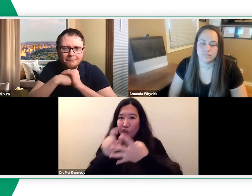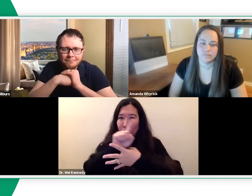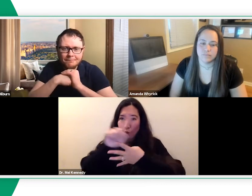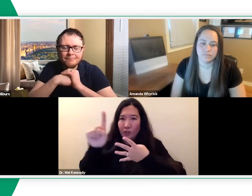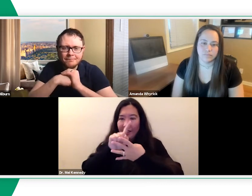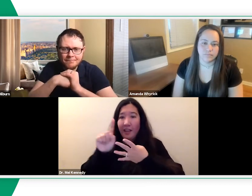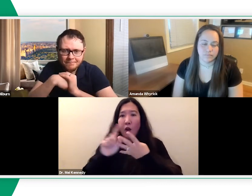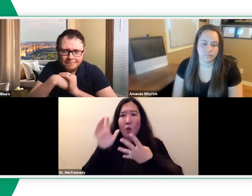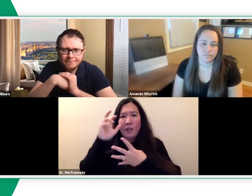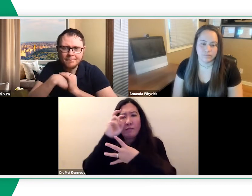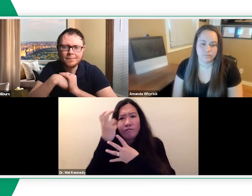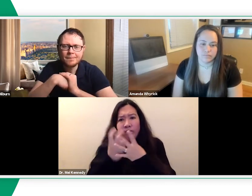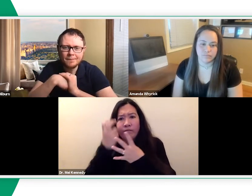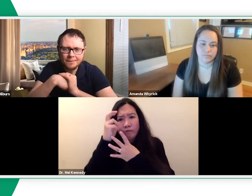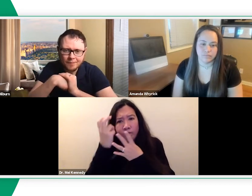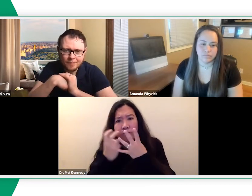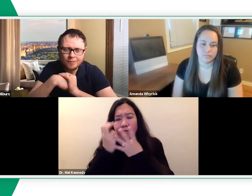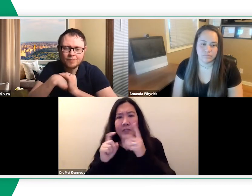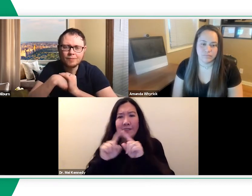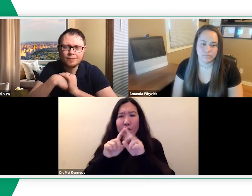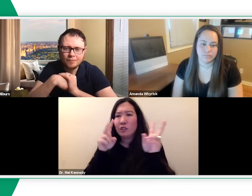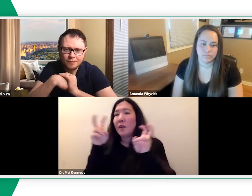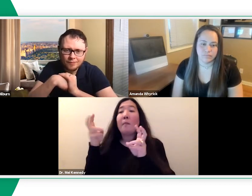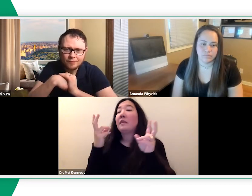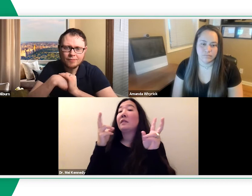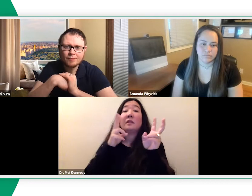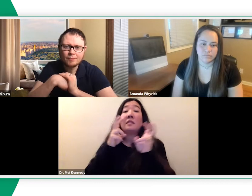you'll meet a different role model for each week as well.